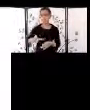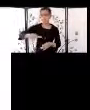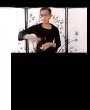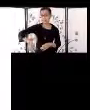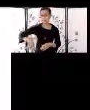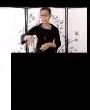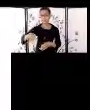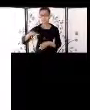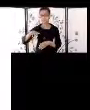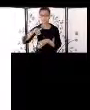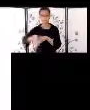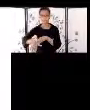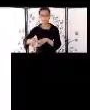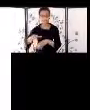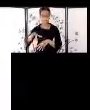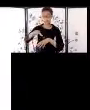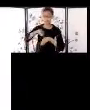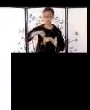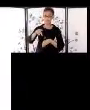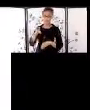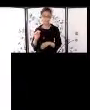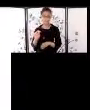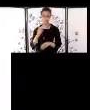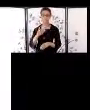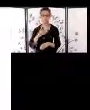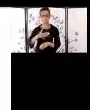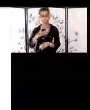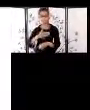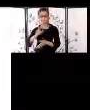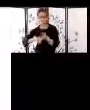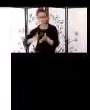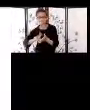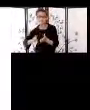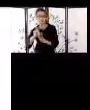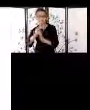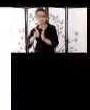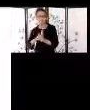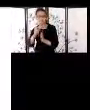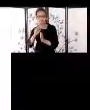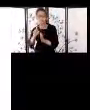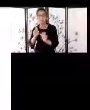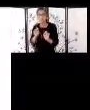Policy for information about extensions. Please submit your application as early as